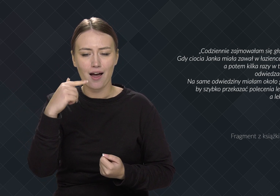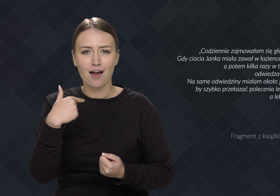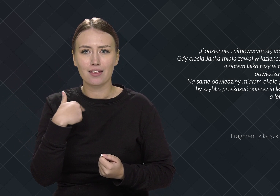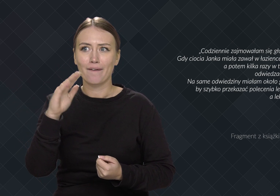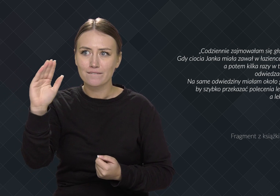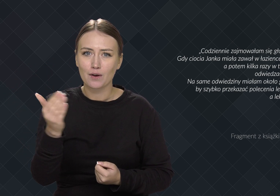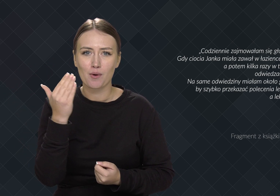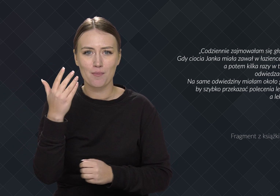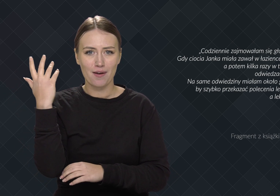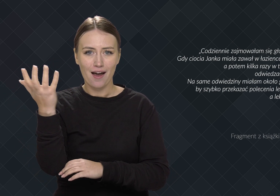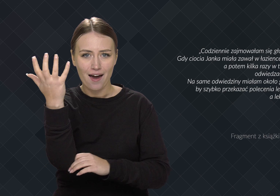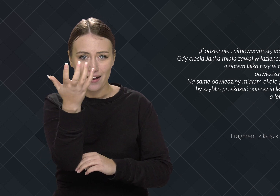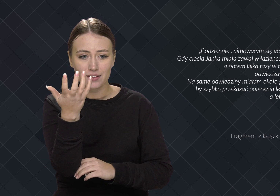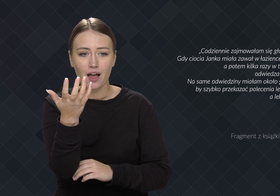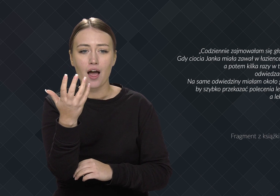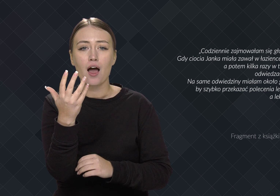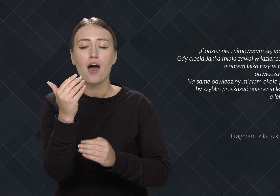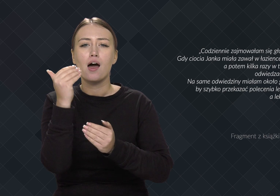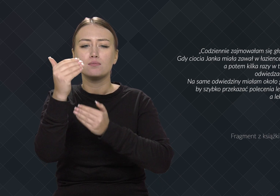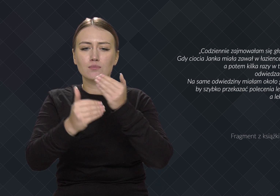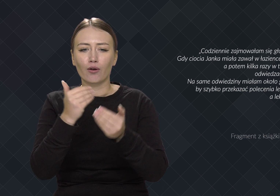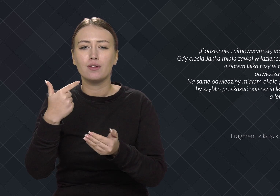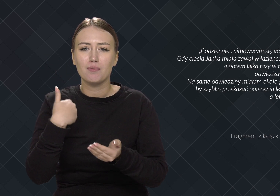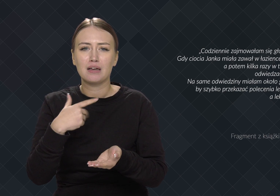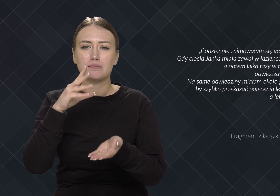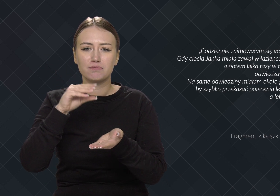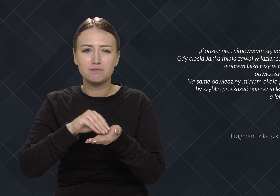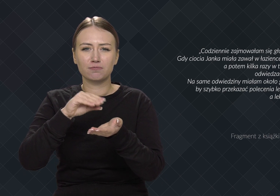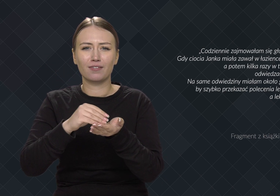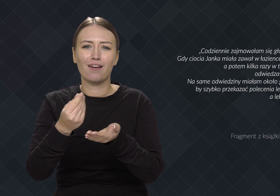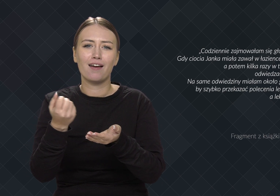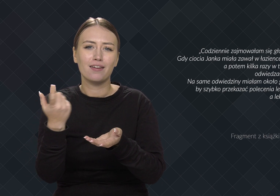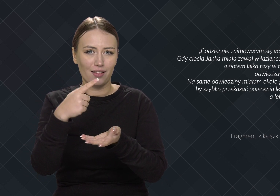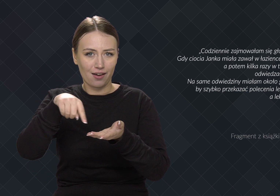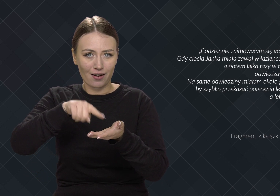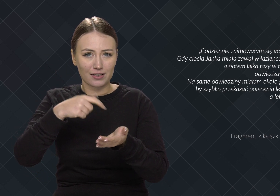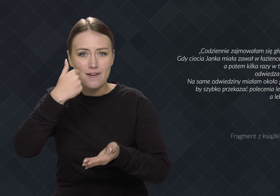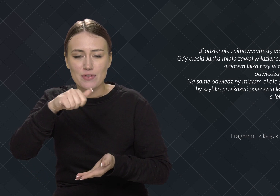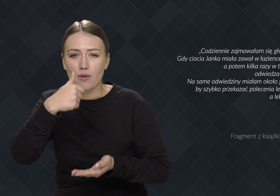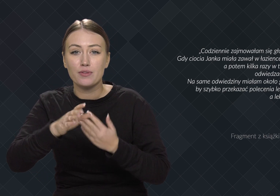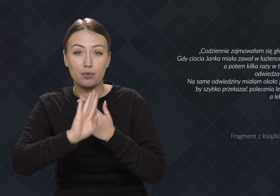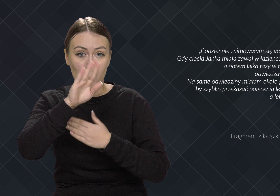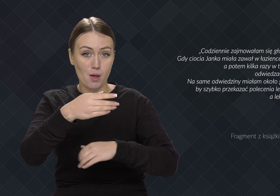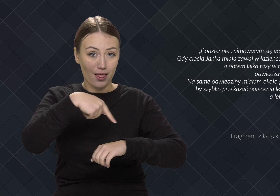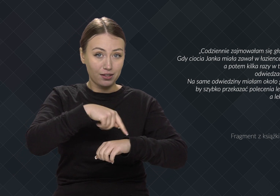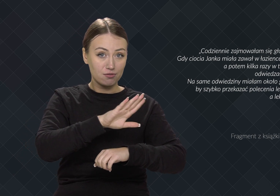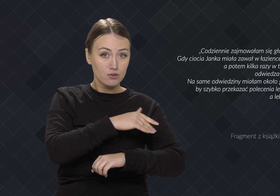I called an ambulance, and then a few times a week, after classes,